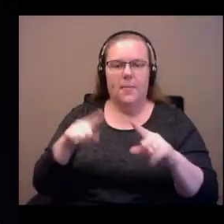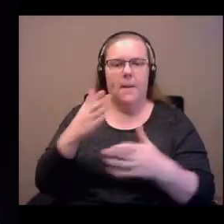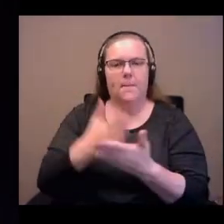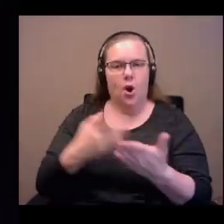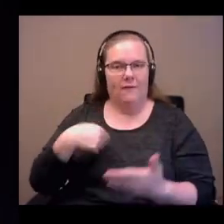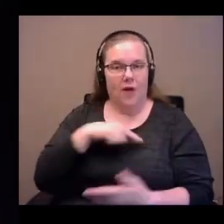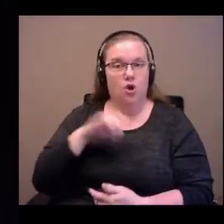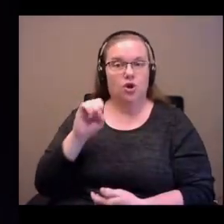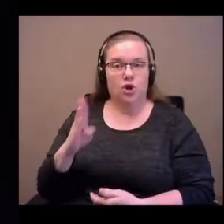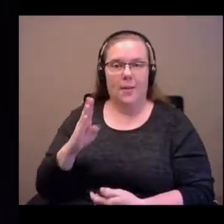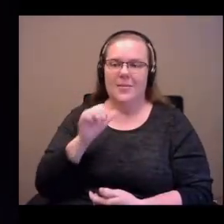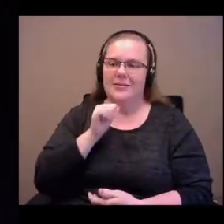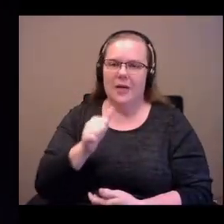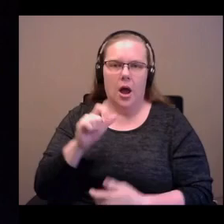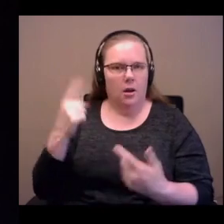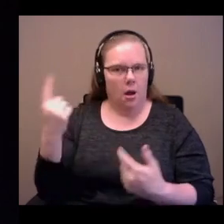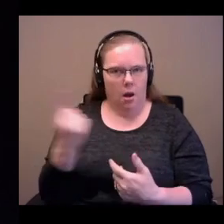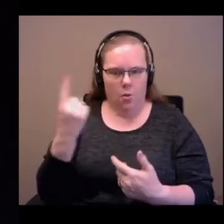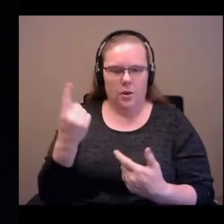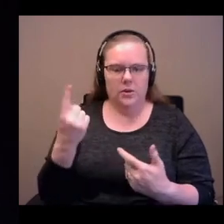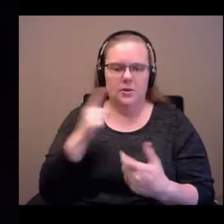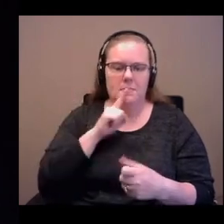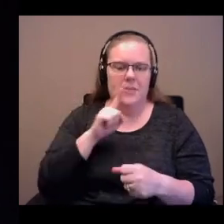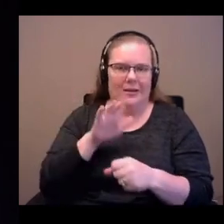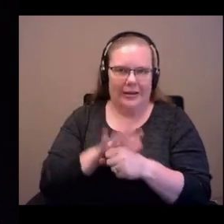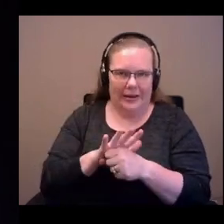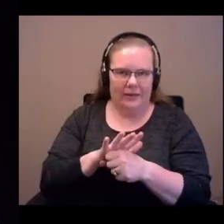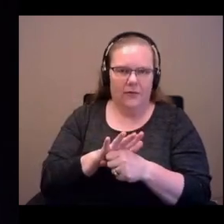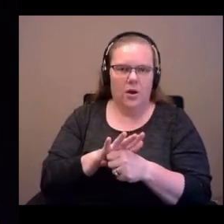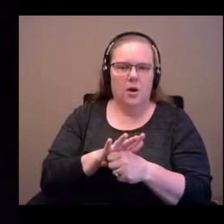people that already believe what we believe, but to convince people on the other side. And so I